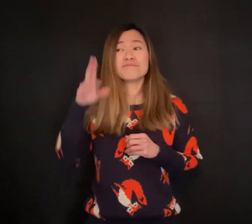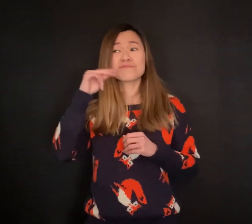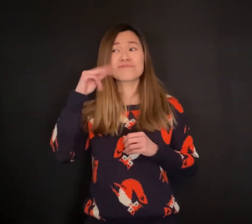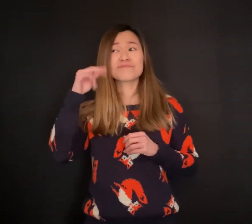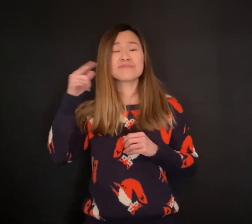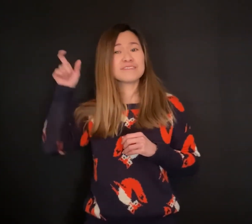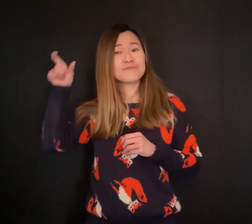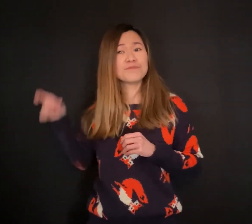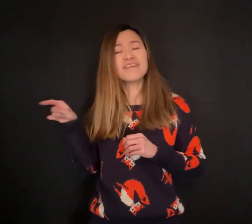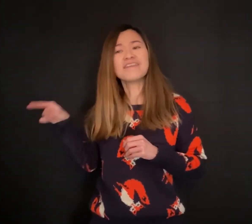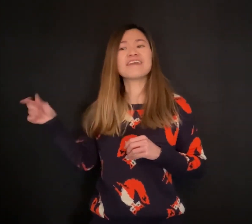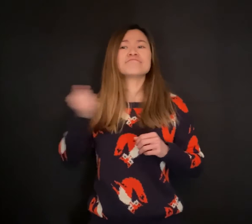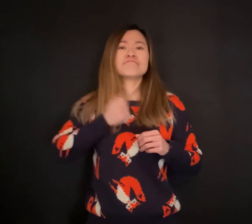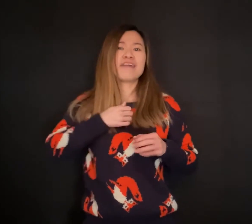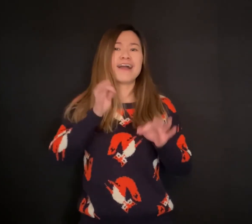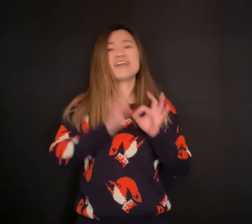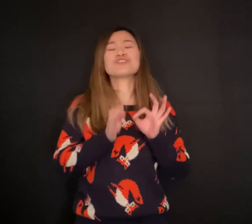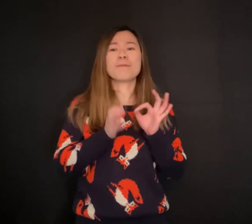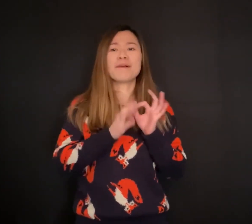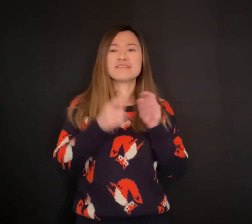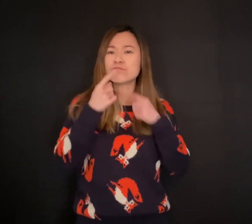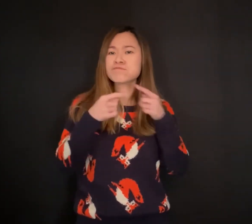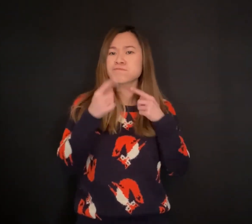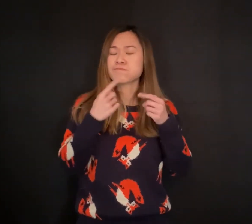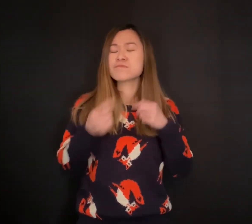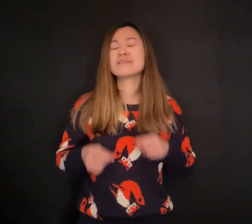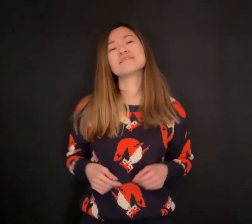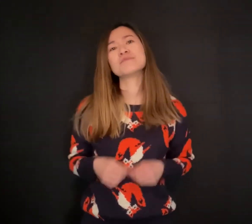The person speaking is my interpreter.